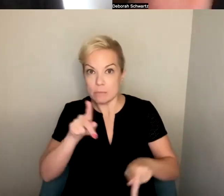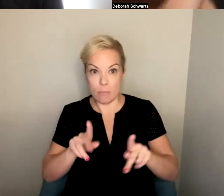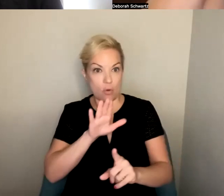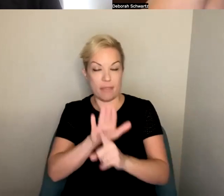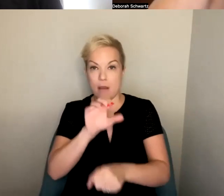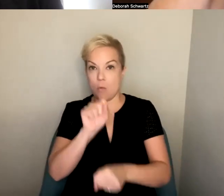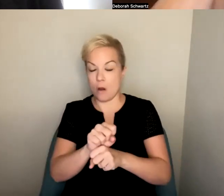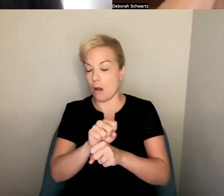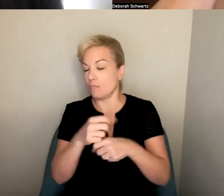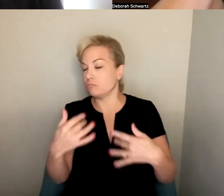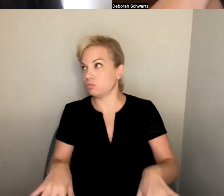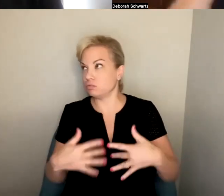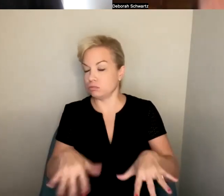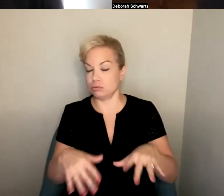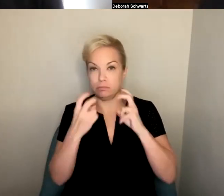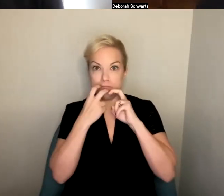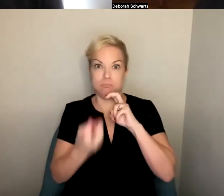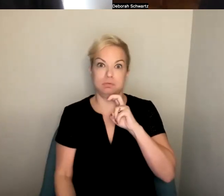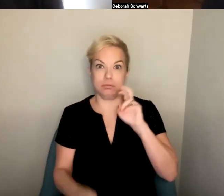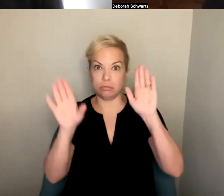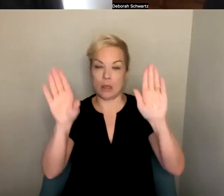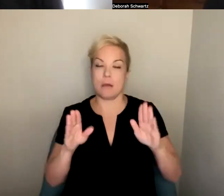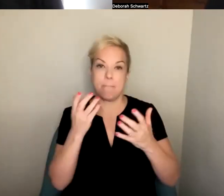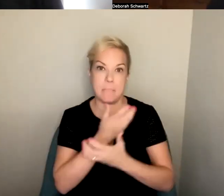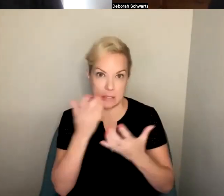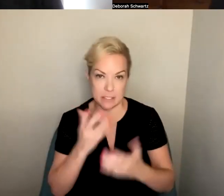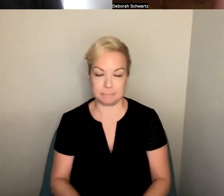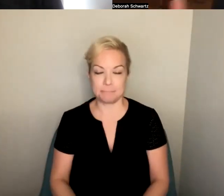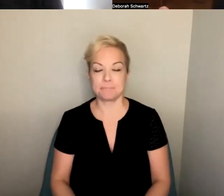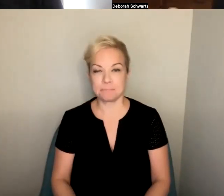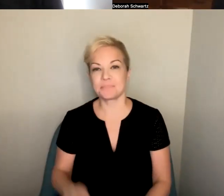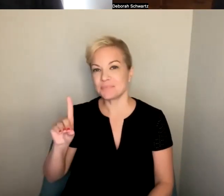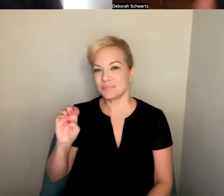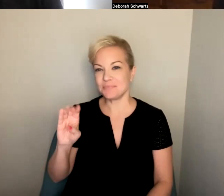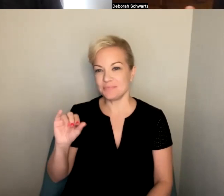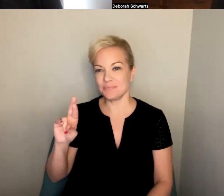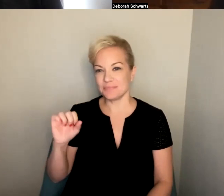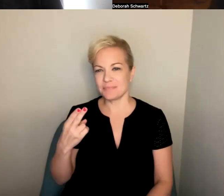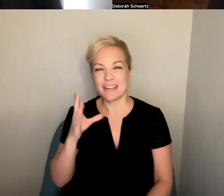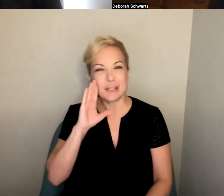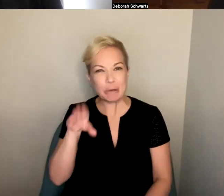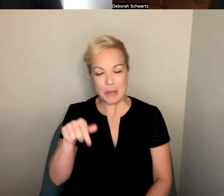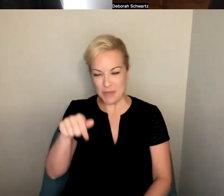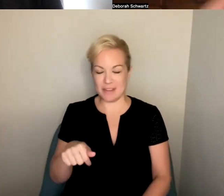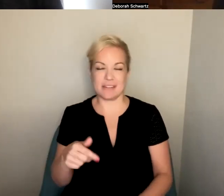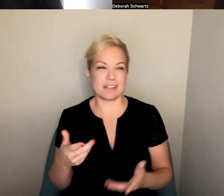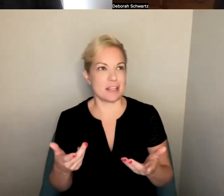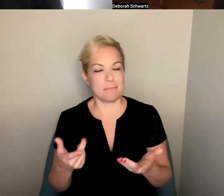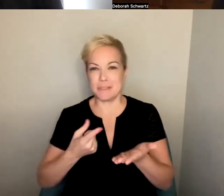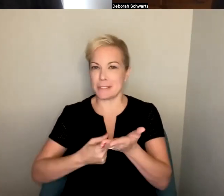Great I, I guess you know for me this also connects to you know all your comments about